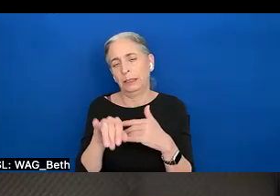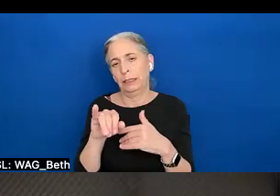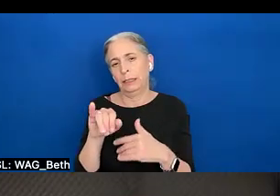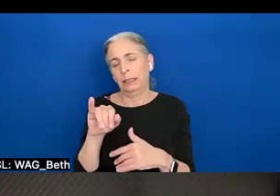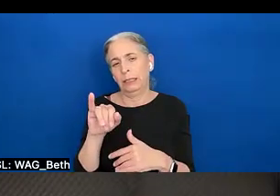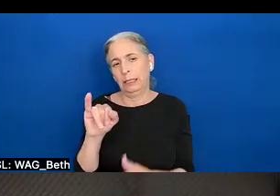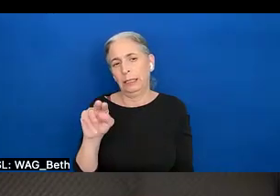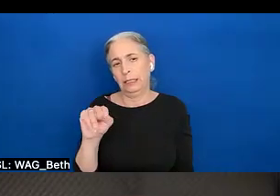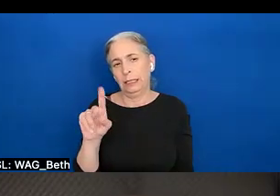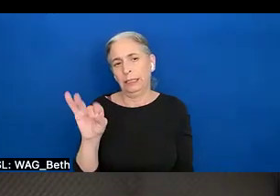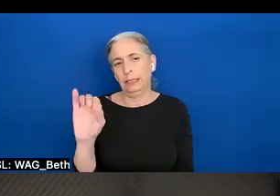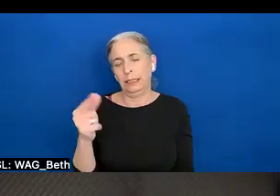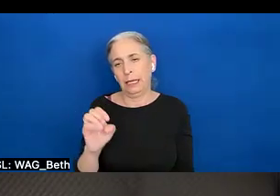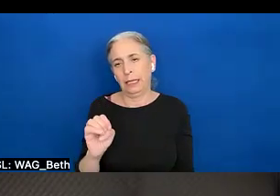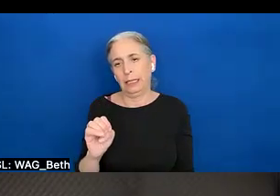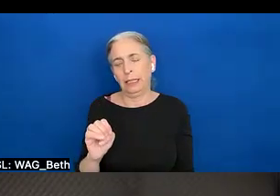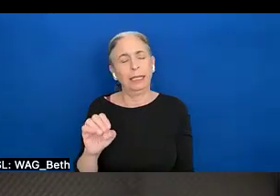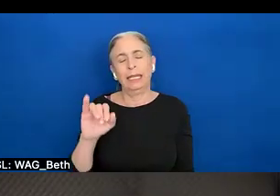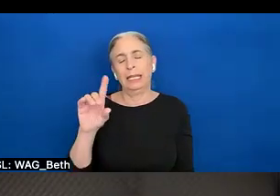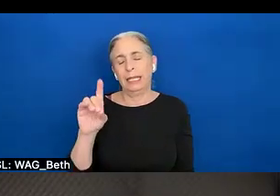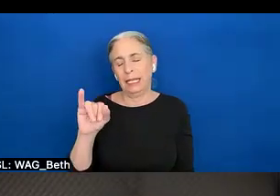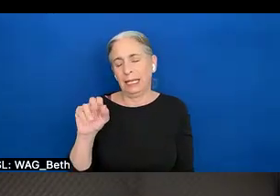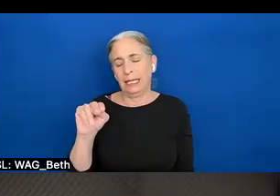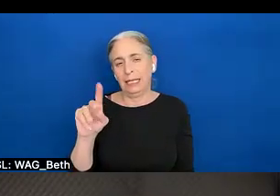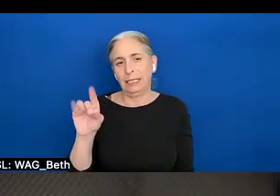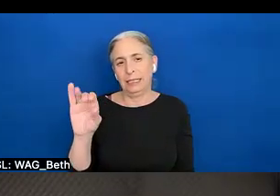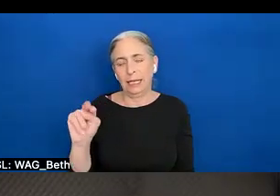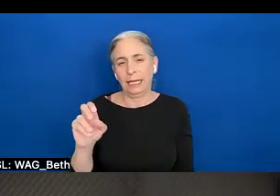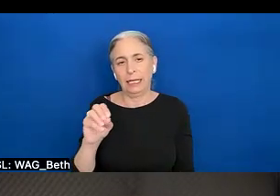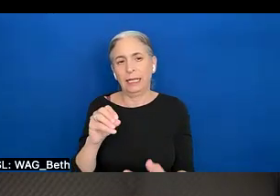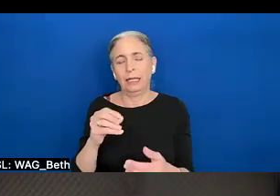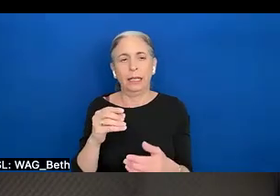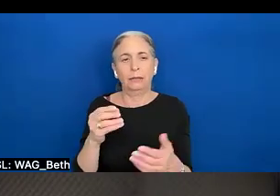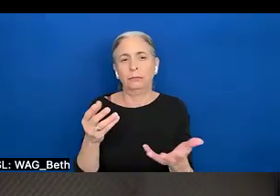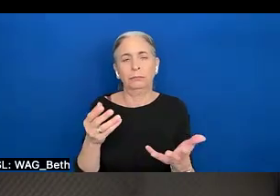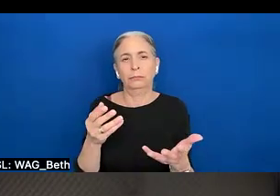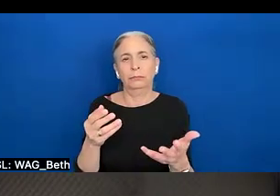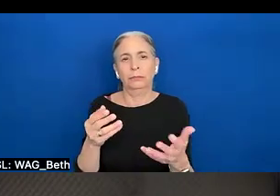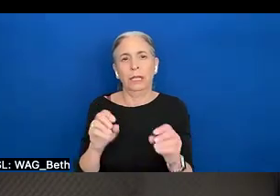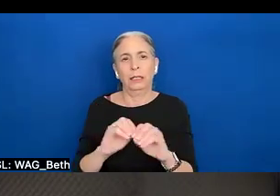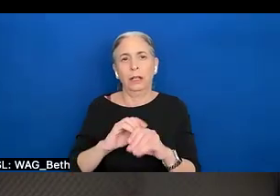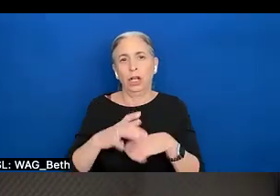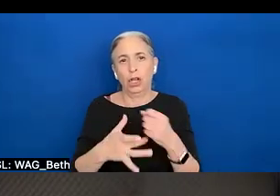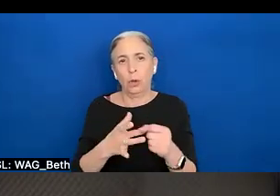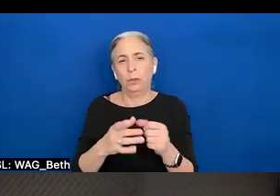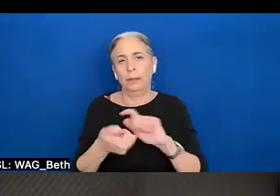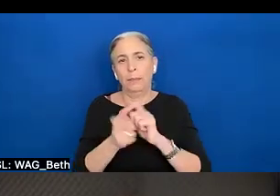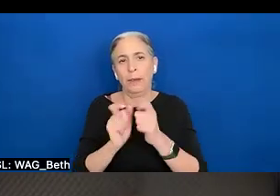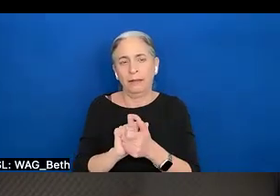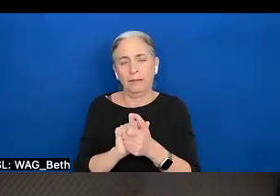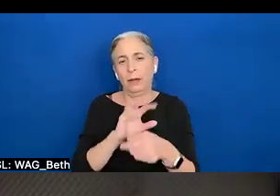And then, globally modify the document language in the